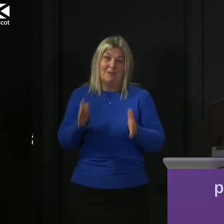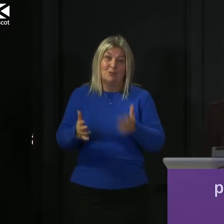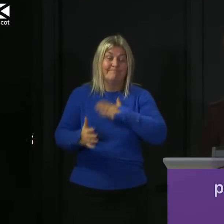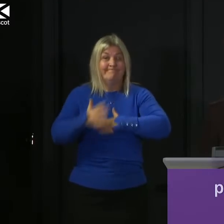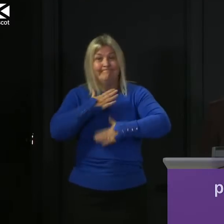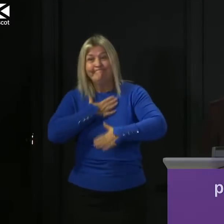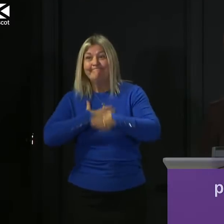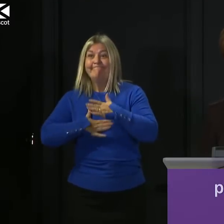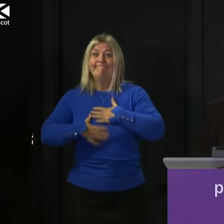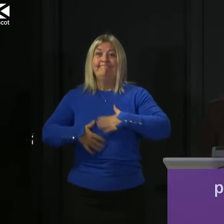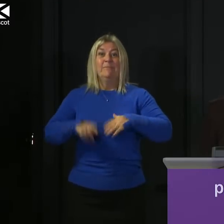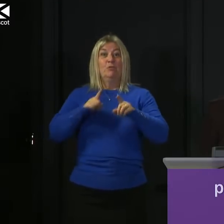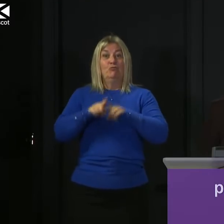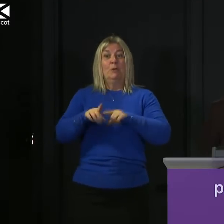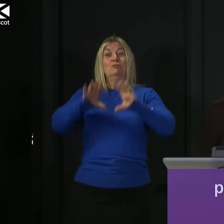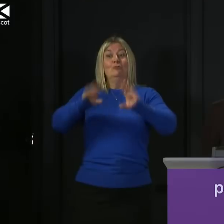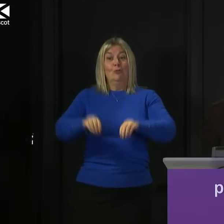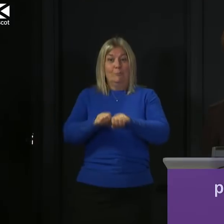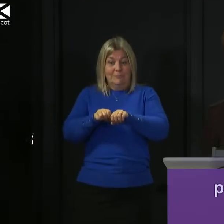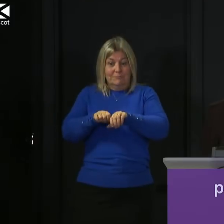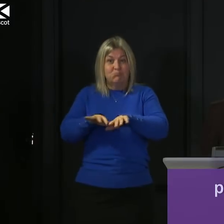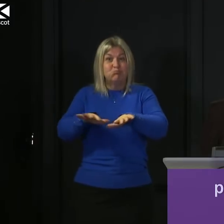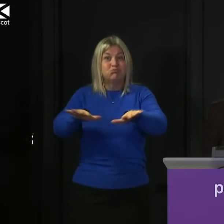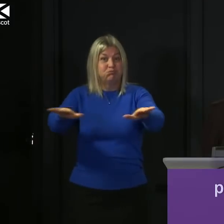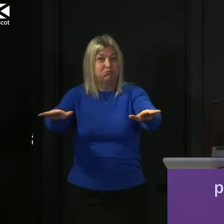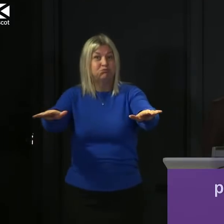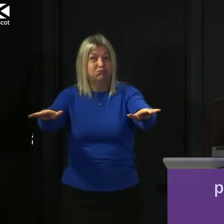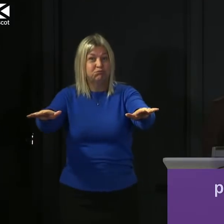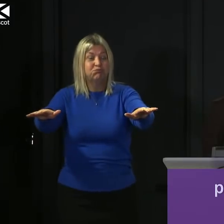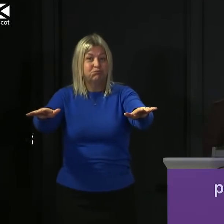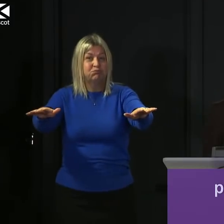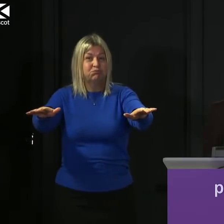spreading. But what is really important is that, as far as possible, ways are found